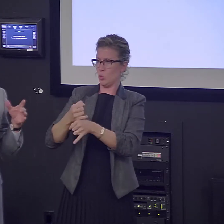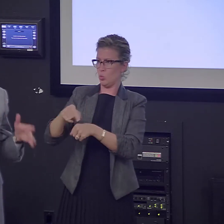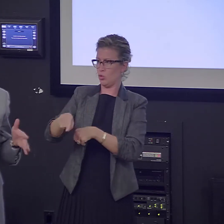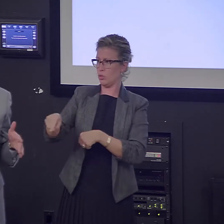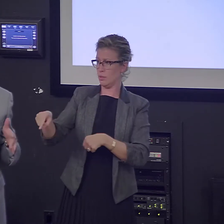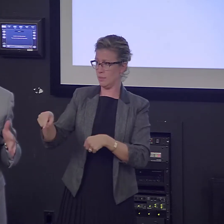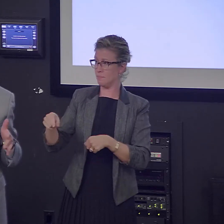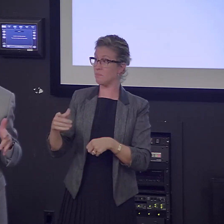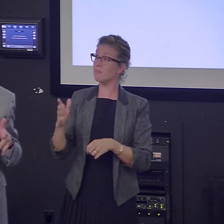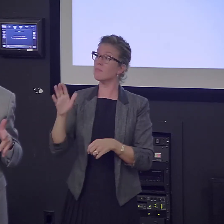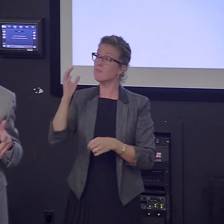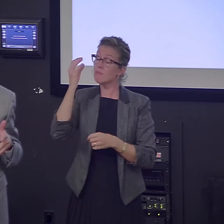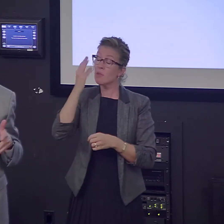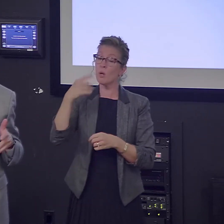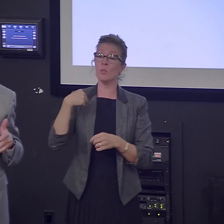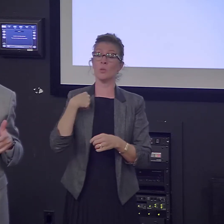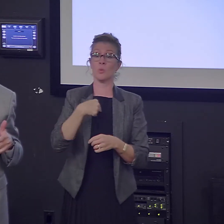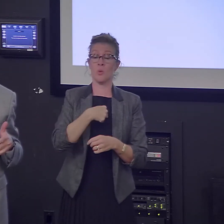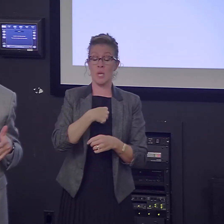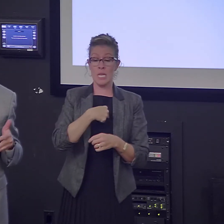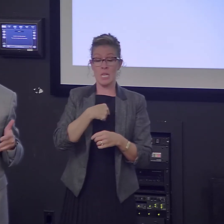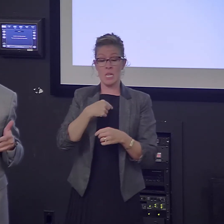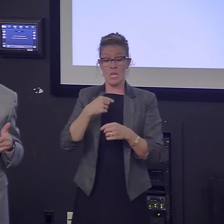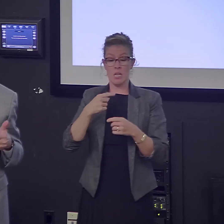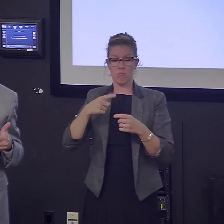And we set out as part of an effort with